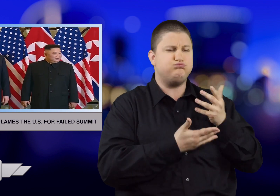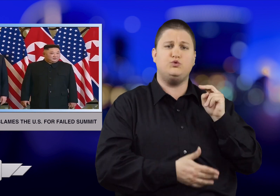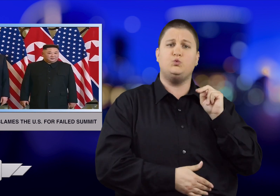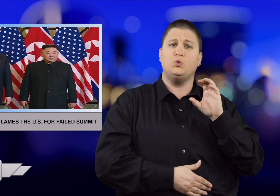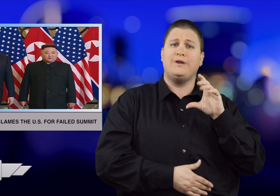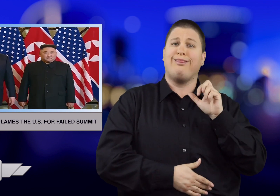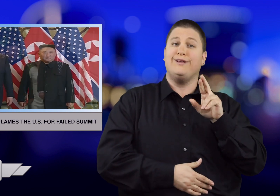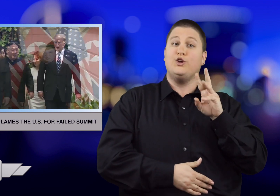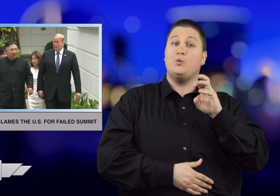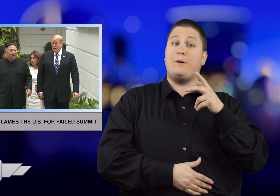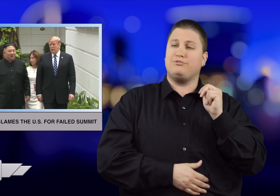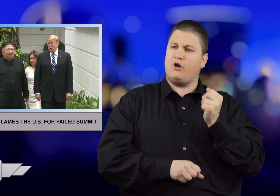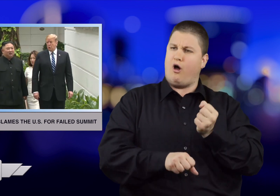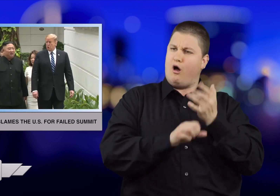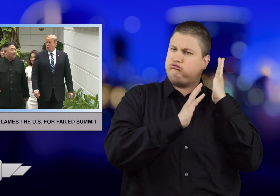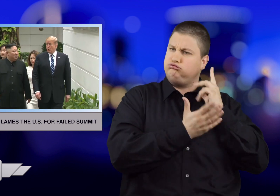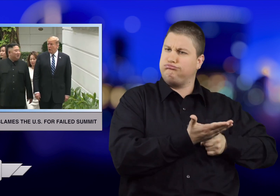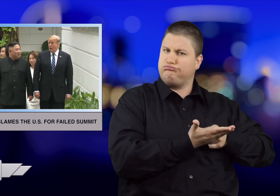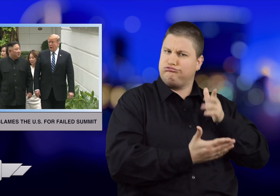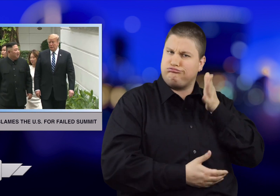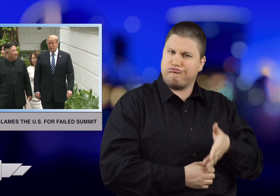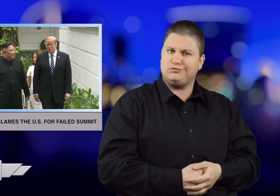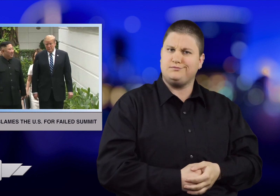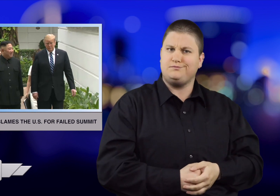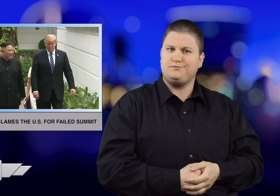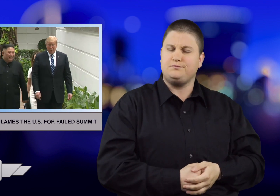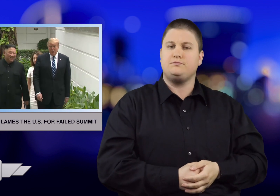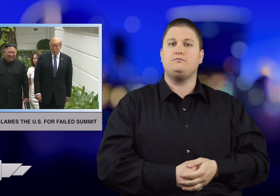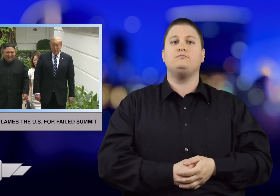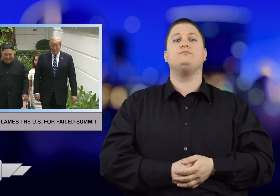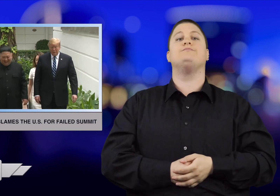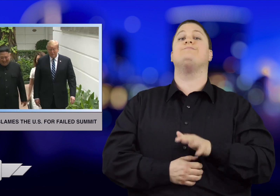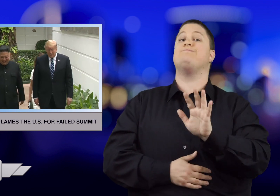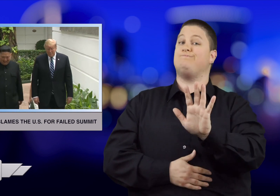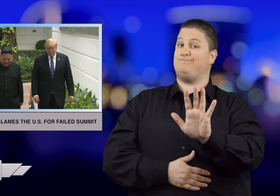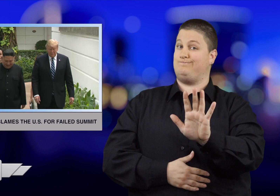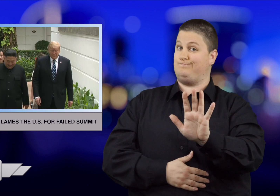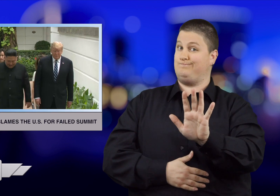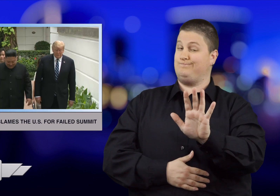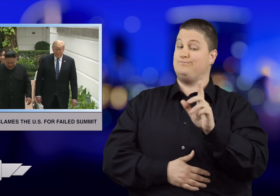would discuss getting rid of his nuclear weapons.